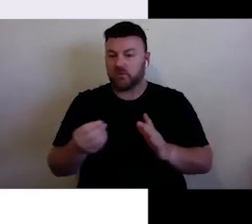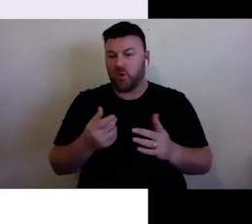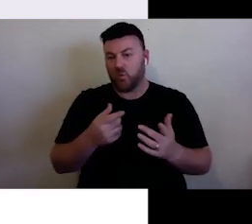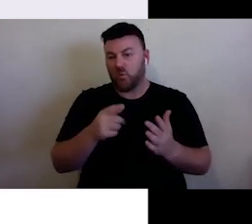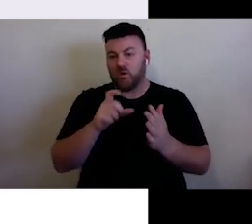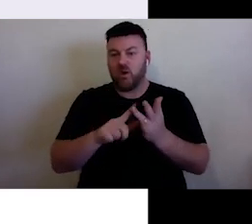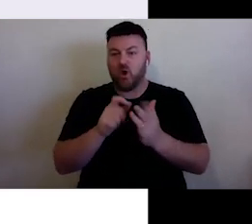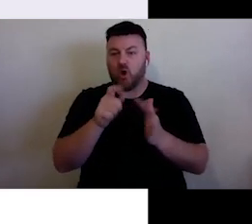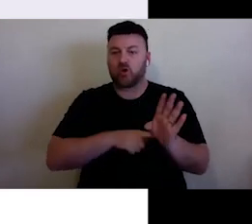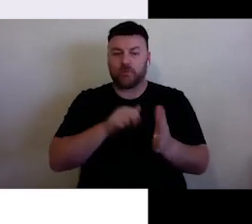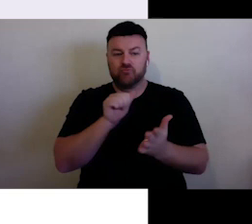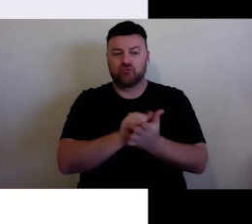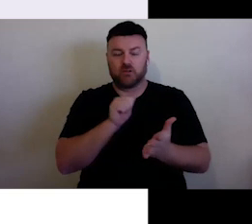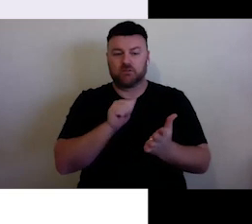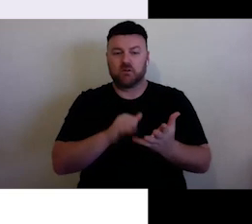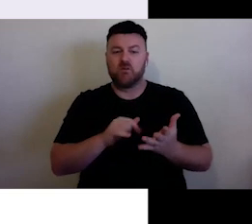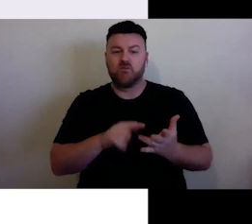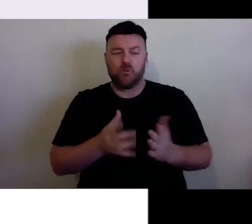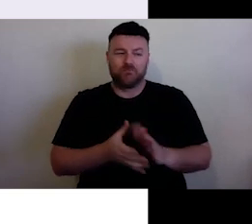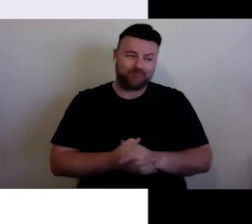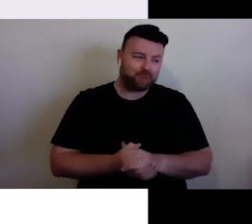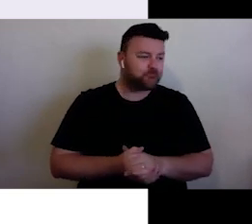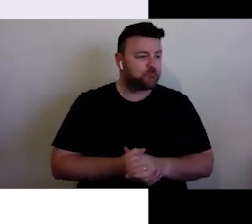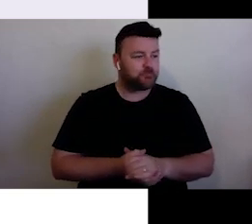communicate to the public that's being exercised there. But if you